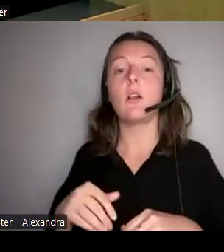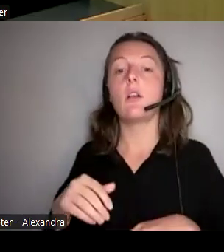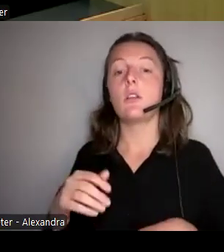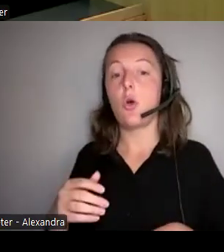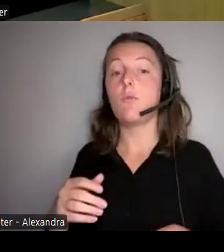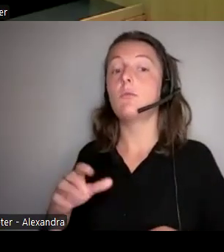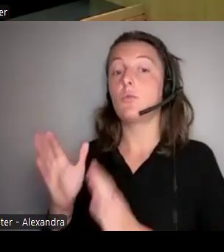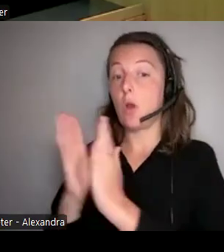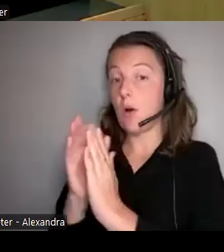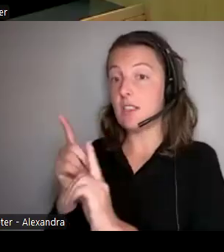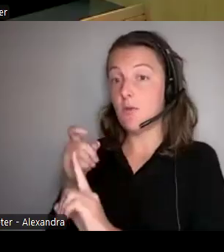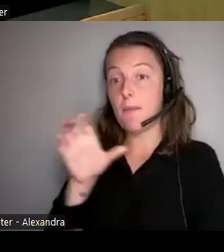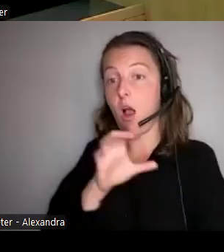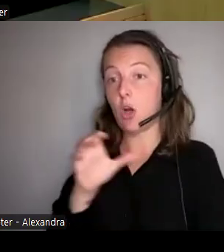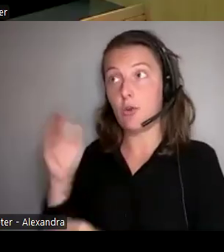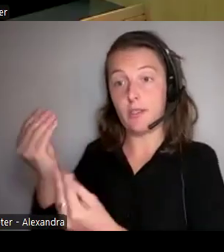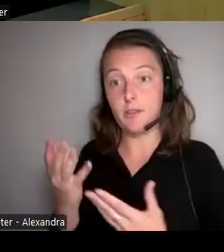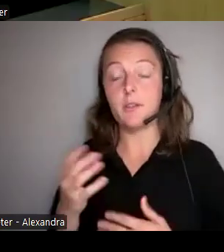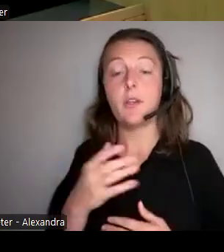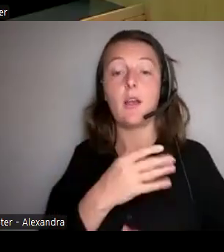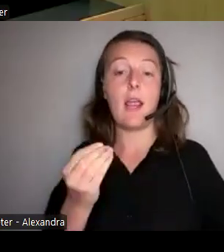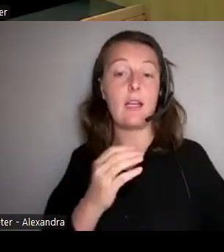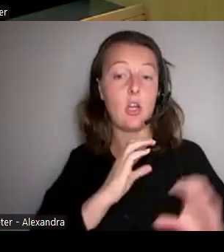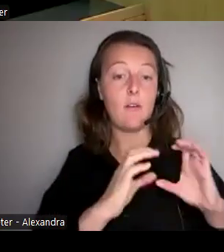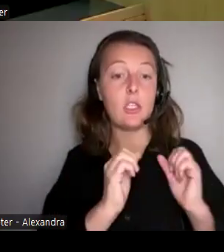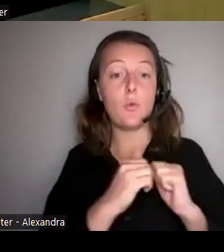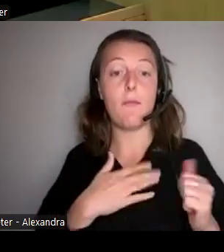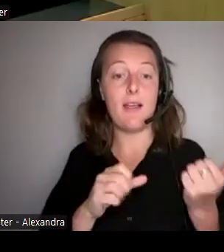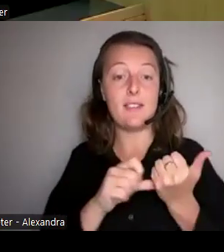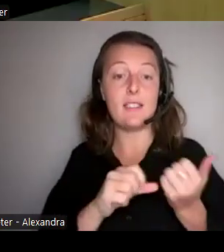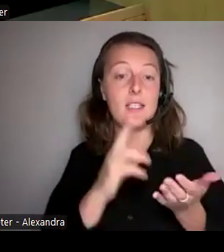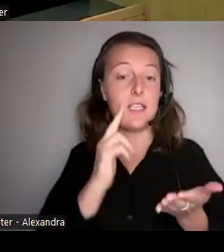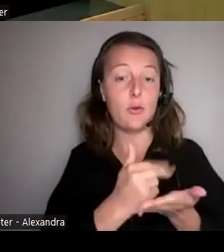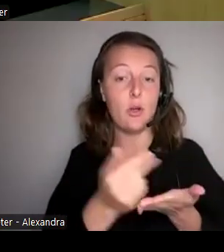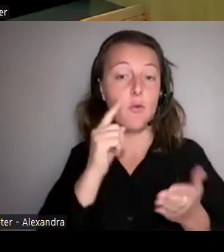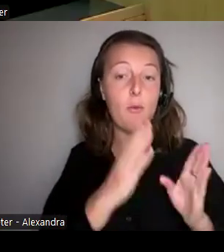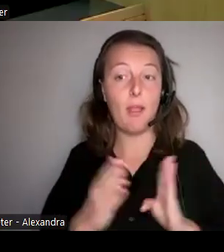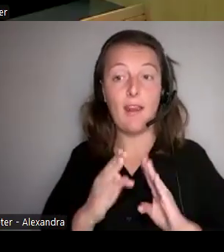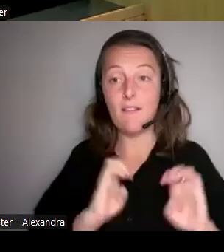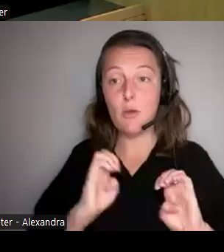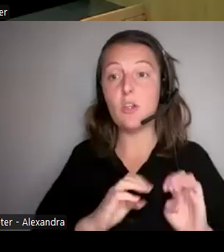my conversations with the assistant secretary for planning and evaluation and on the RFI data